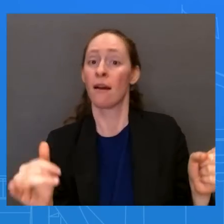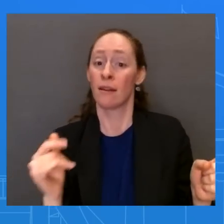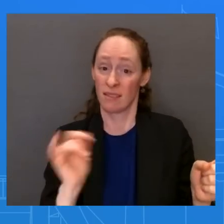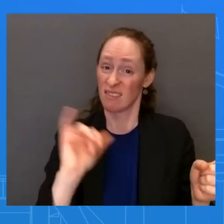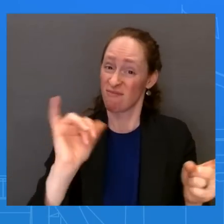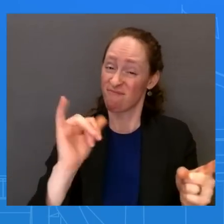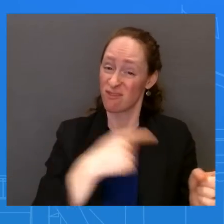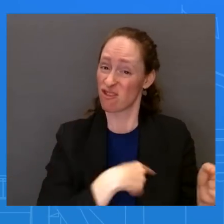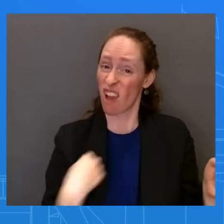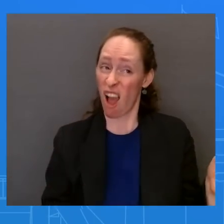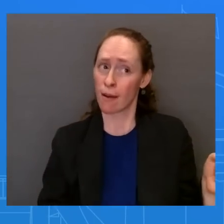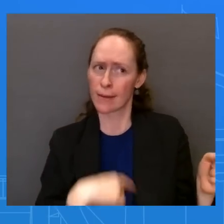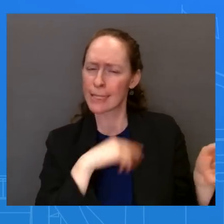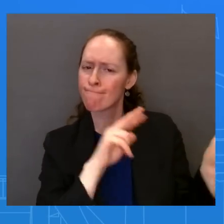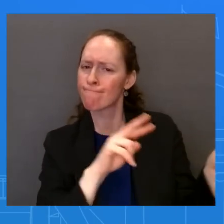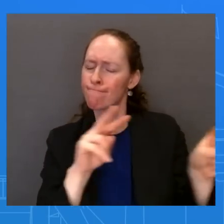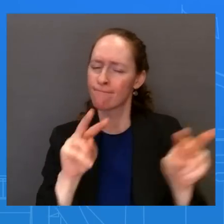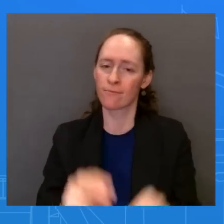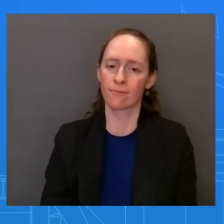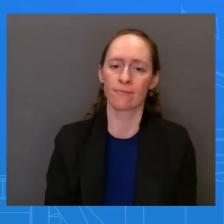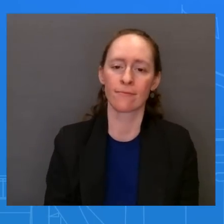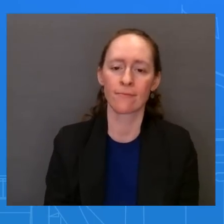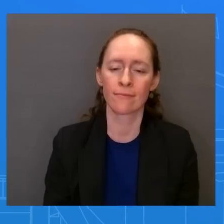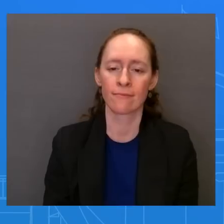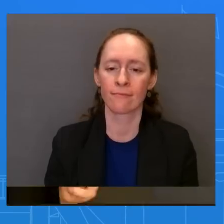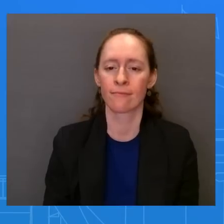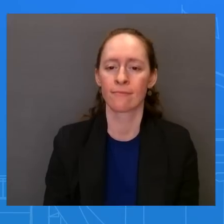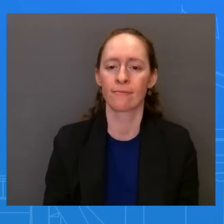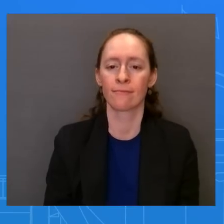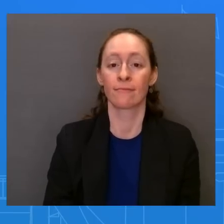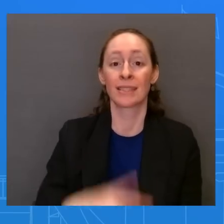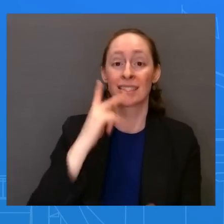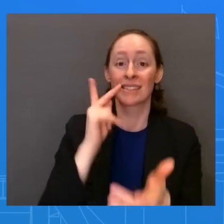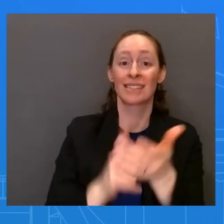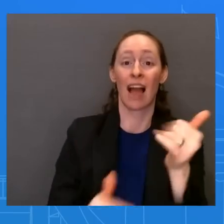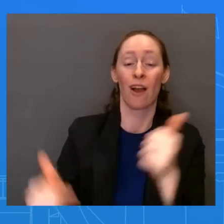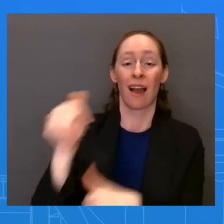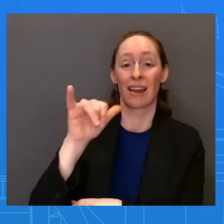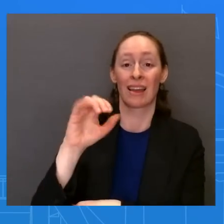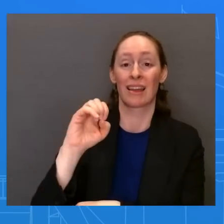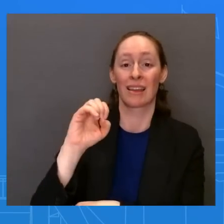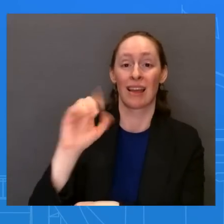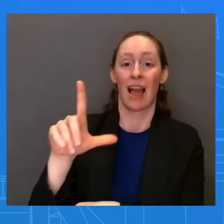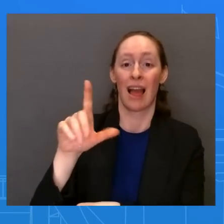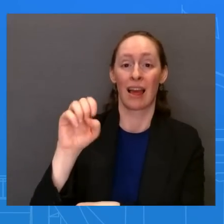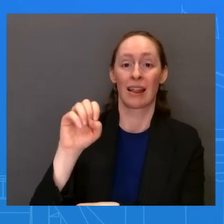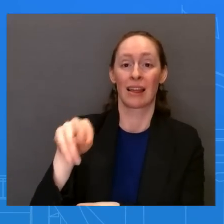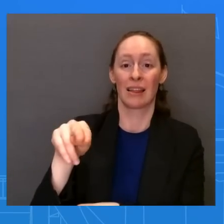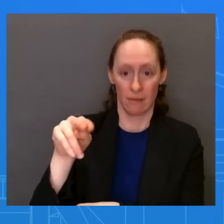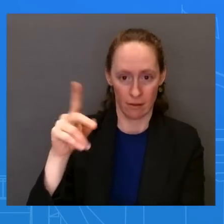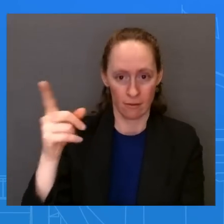Secretary Yellen is in China, and she's going to be meeting with China's Vice President on Wednesday --